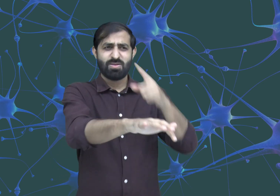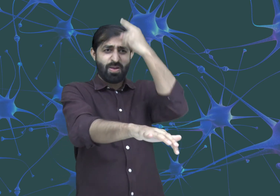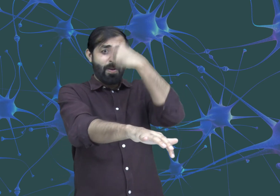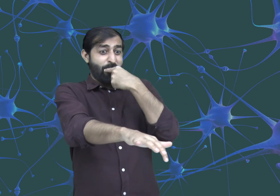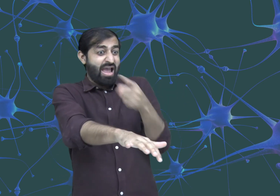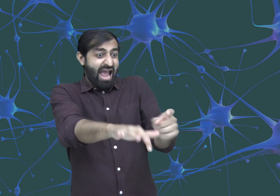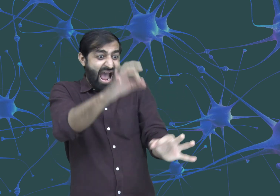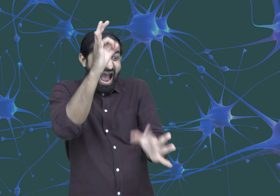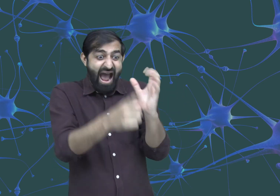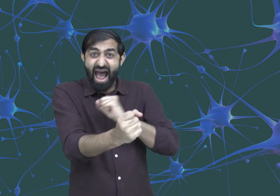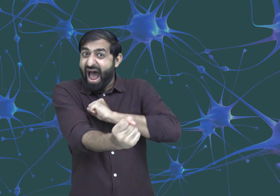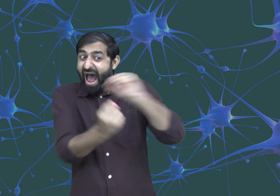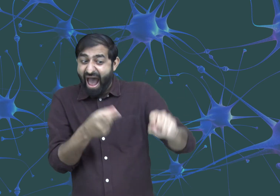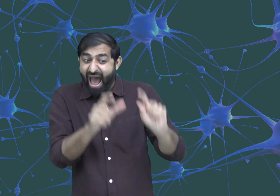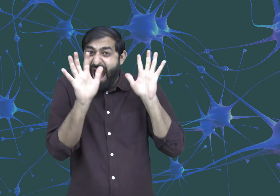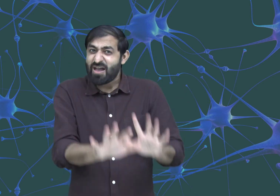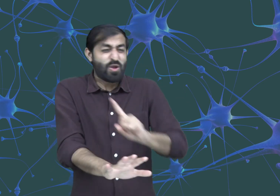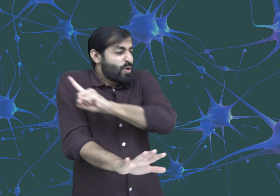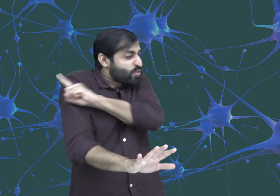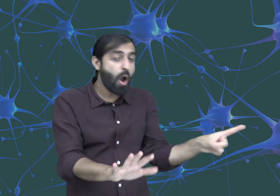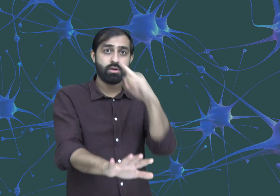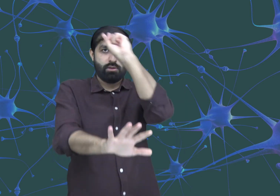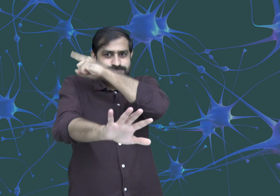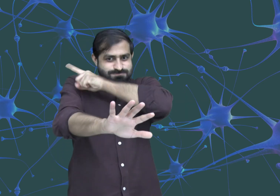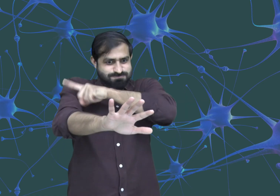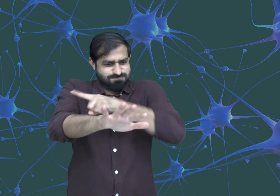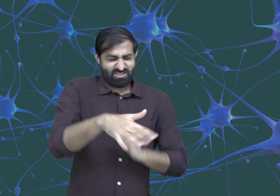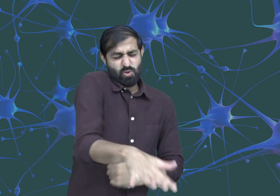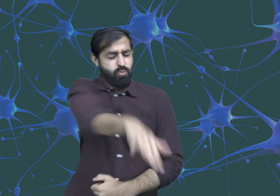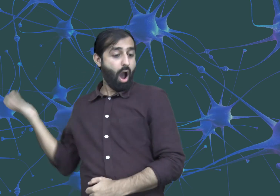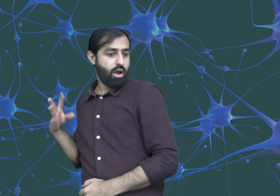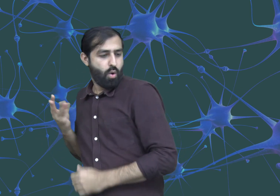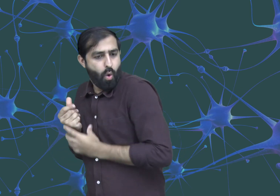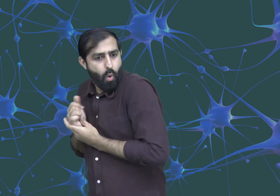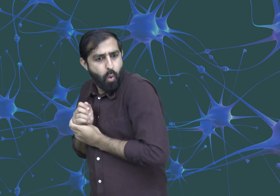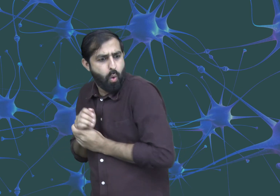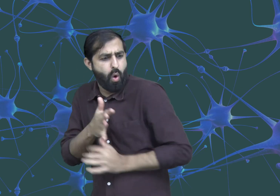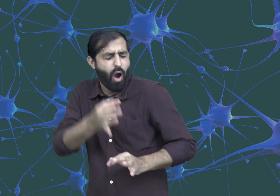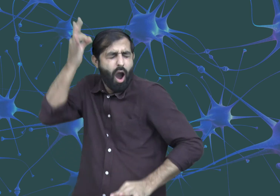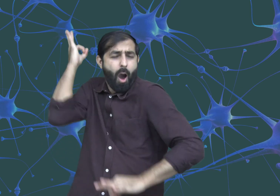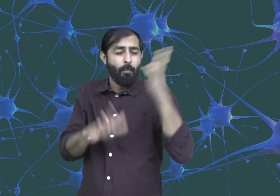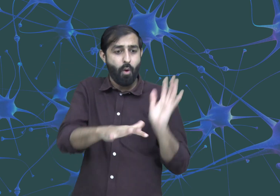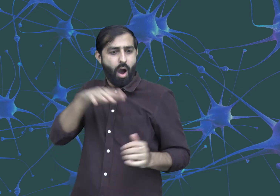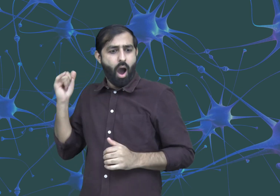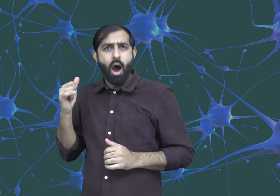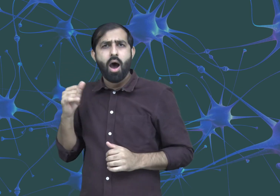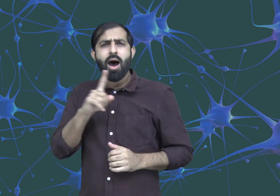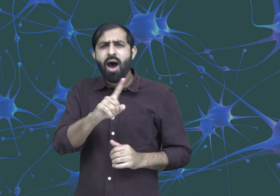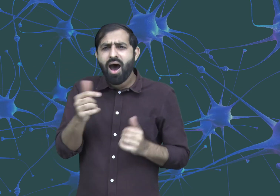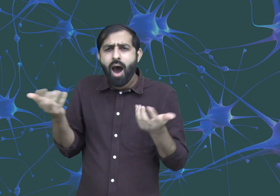In a few seconds our brain processes all these thoughts then we move our hand away from the flame.